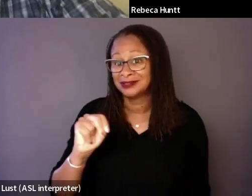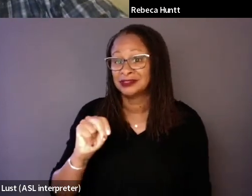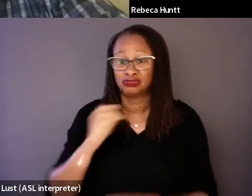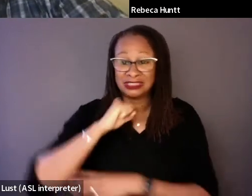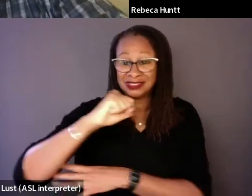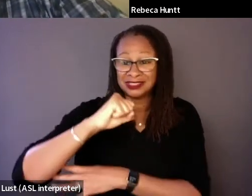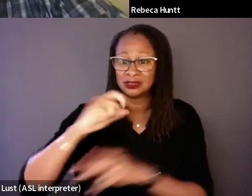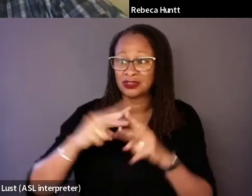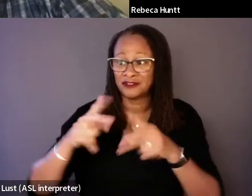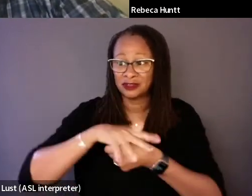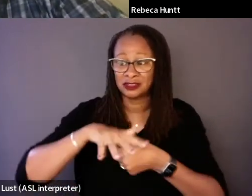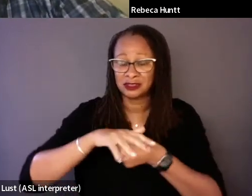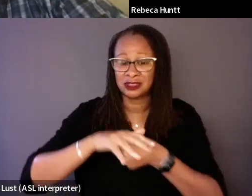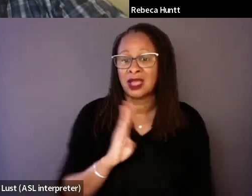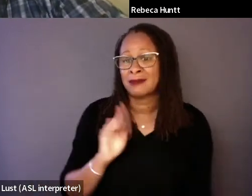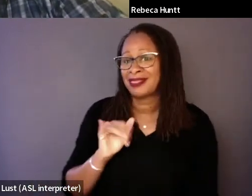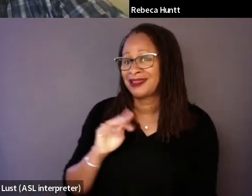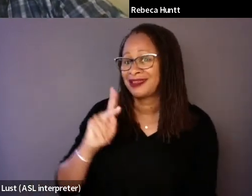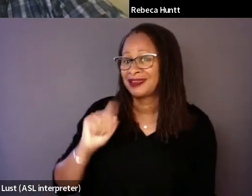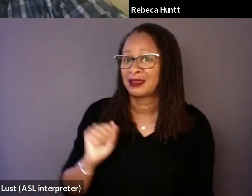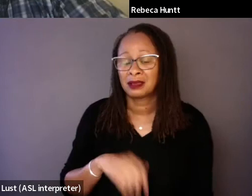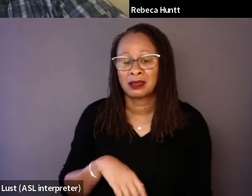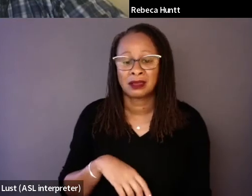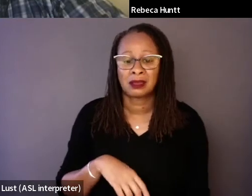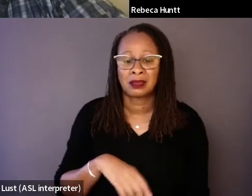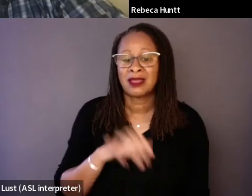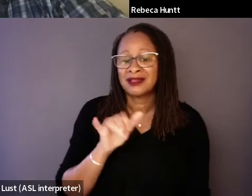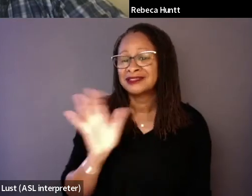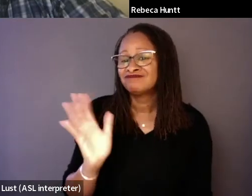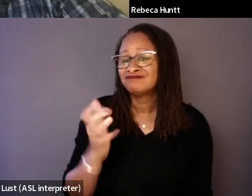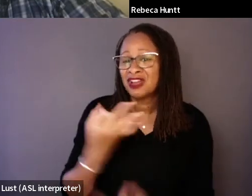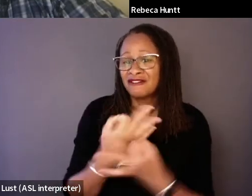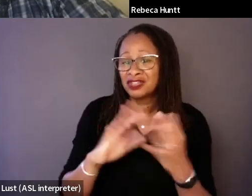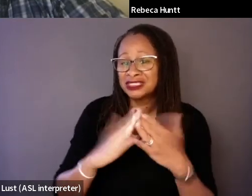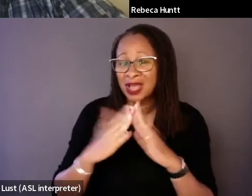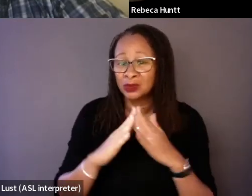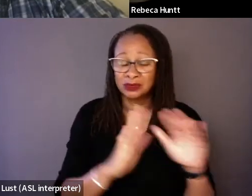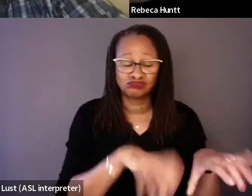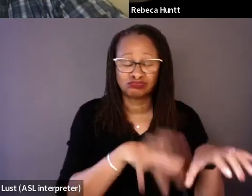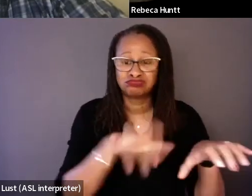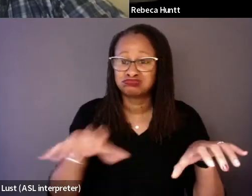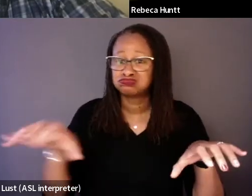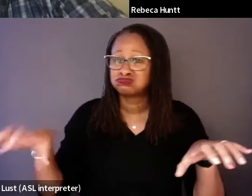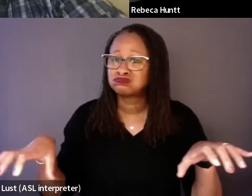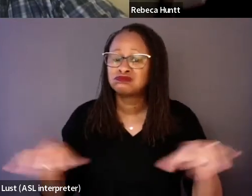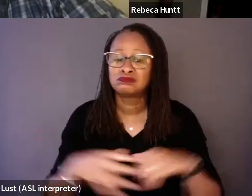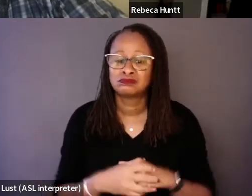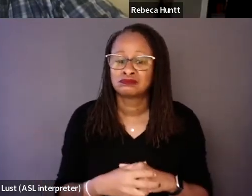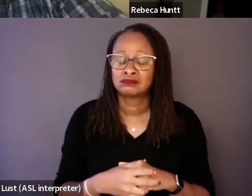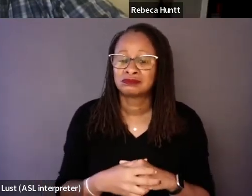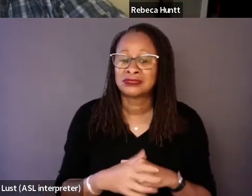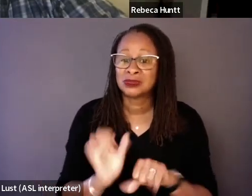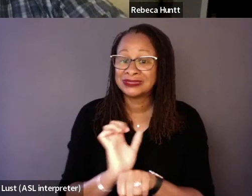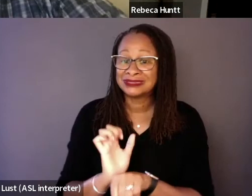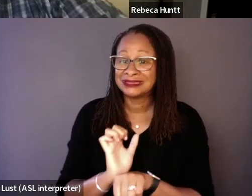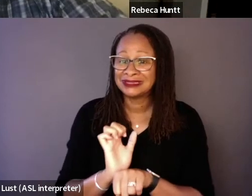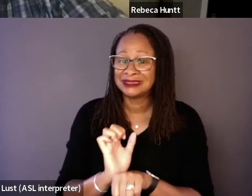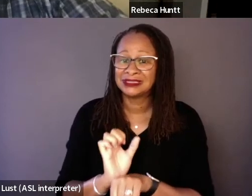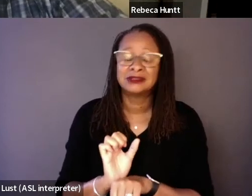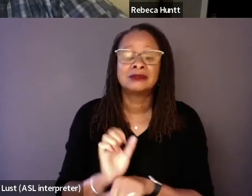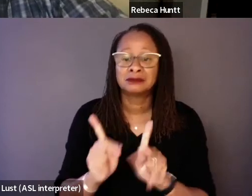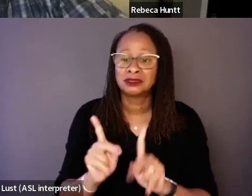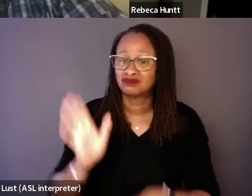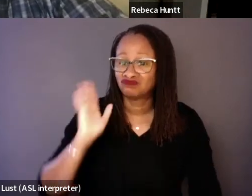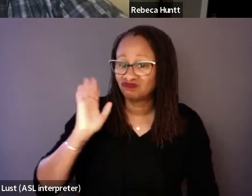So there's Palancas all over the place, and Palancas is sort of free challenge that enslaved